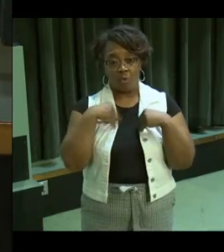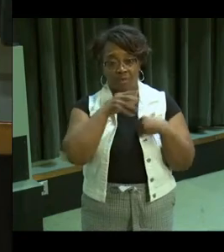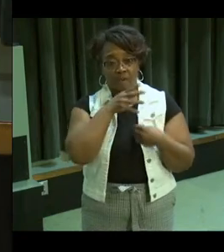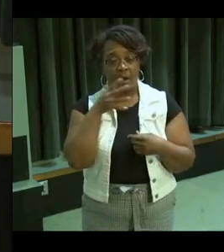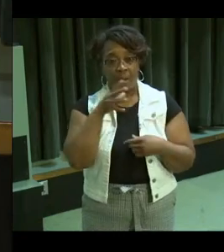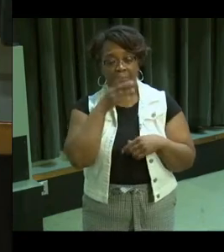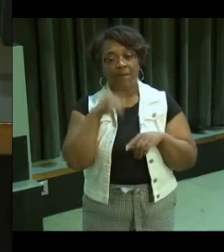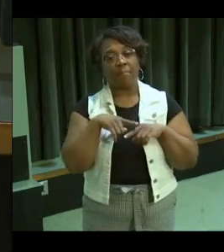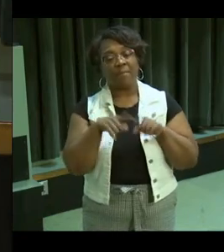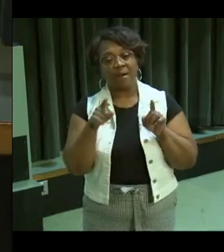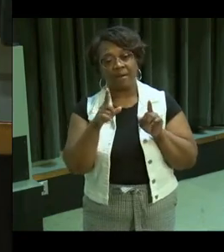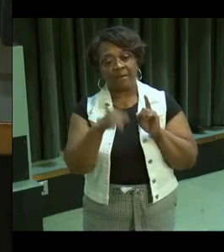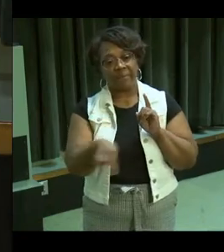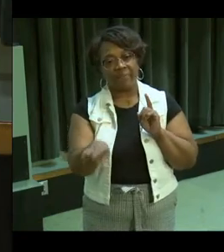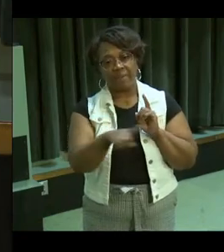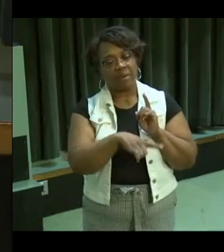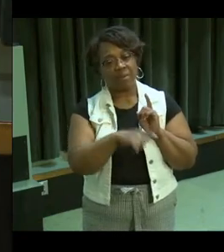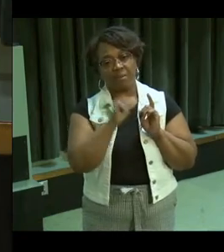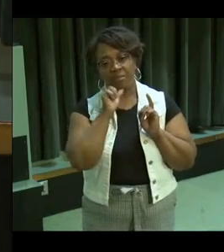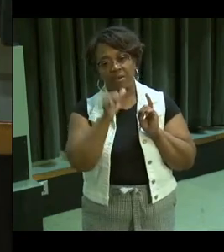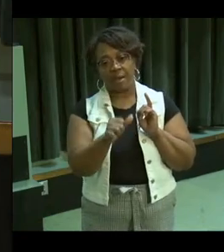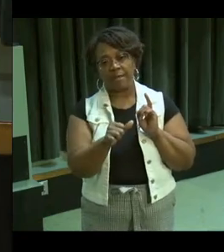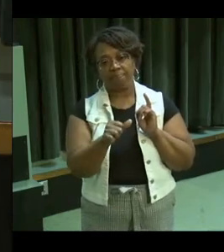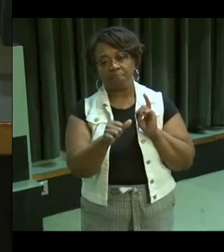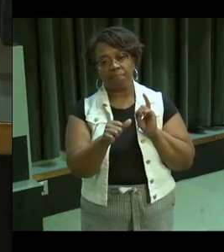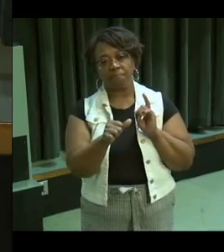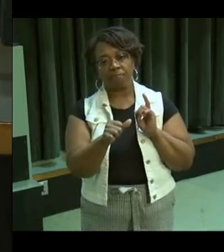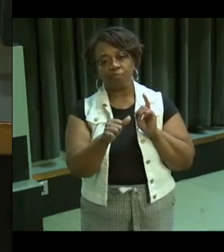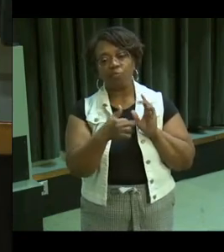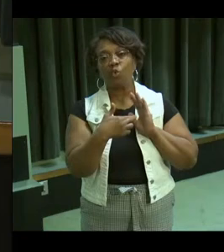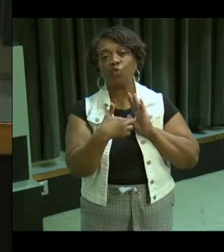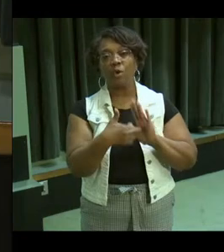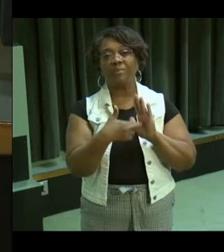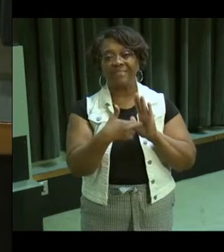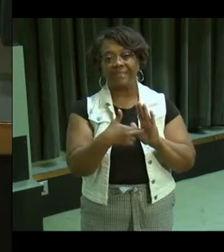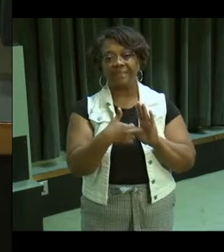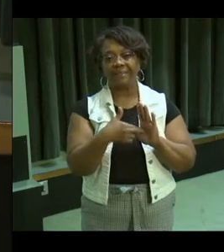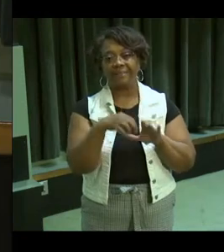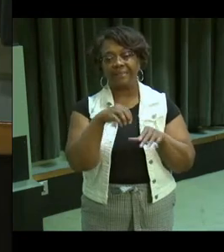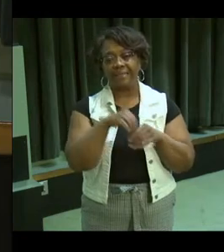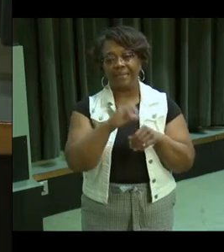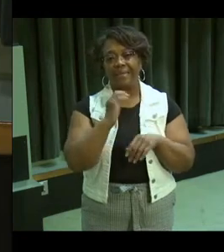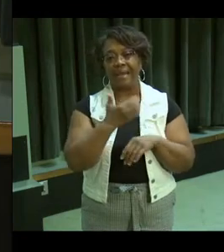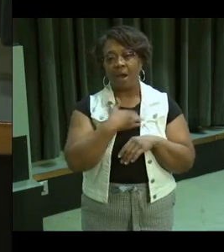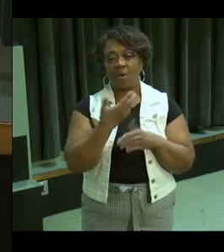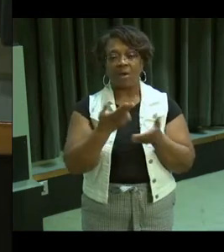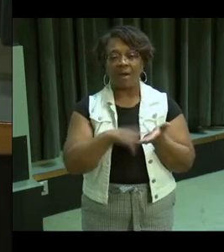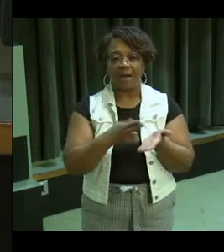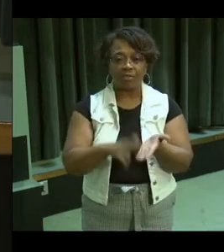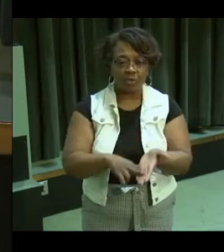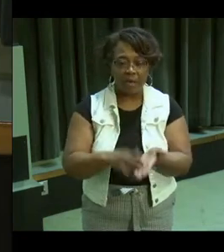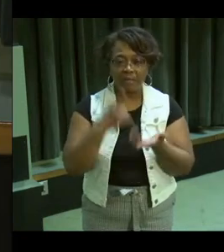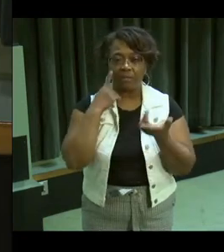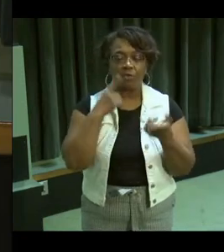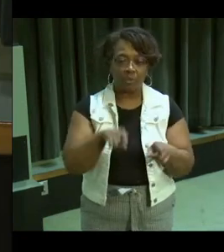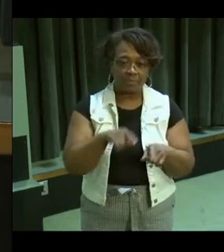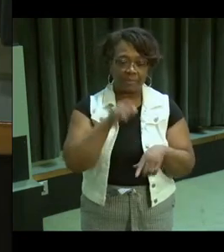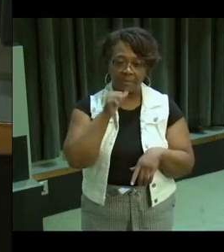not represented in our, you